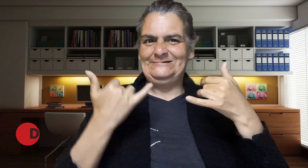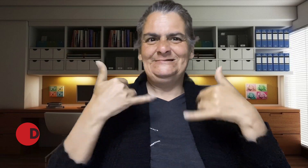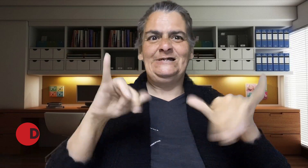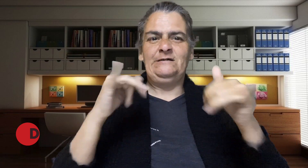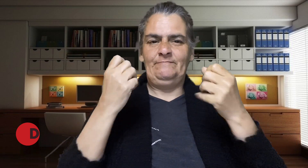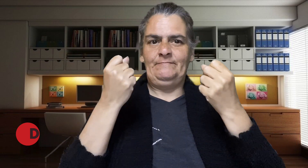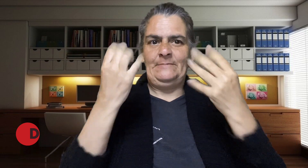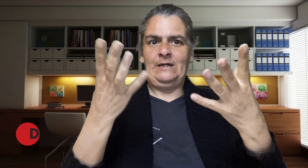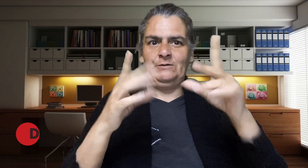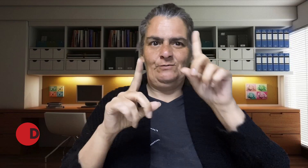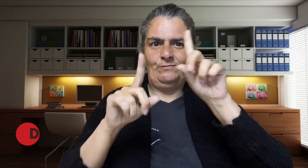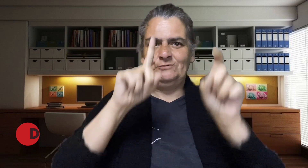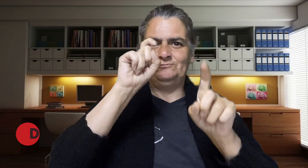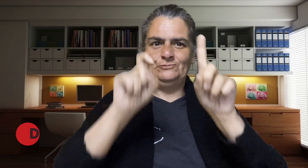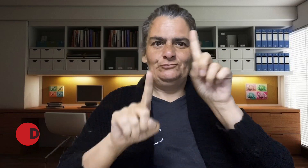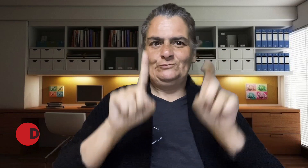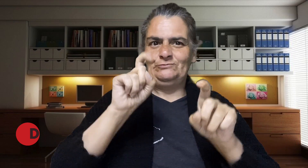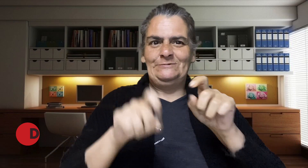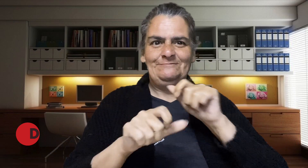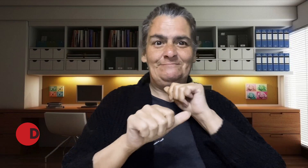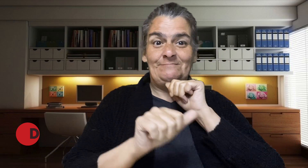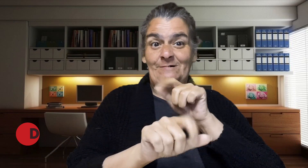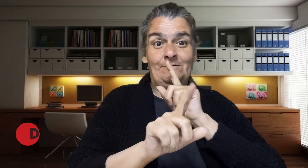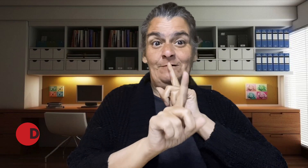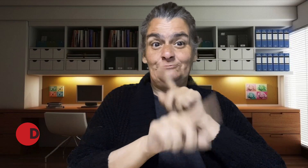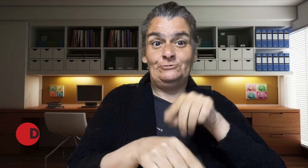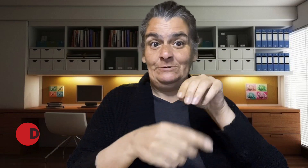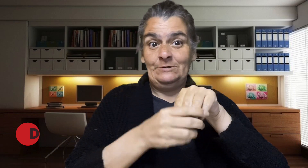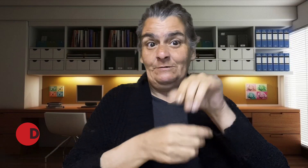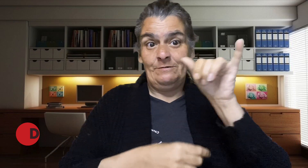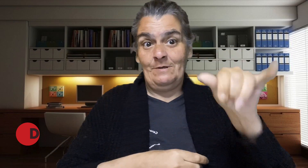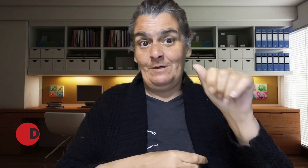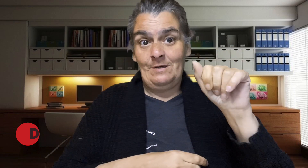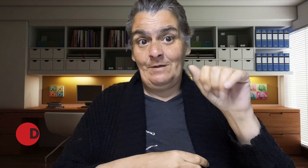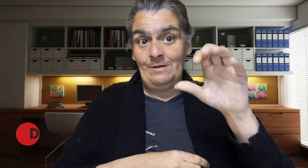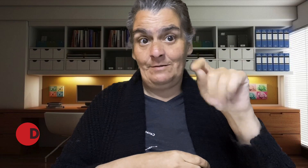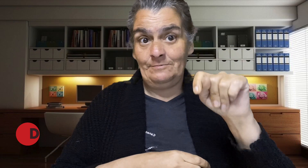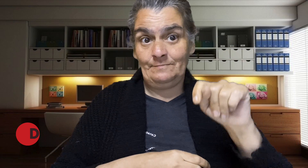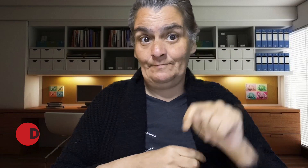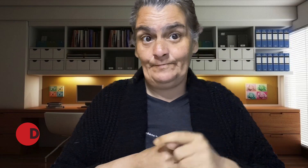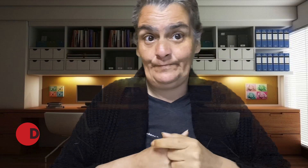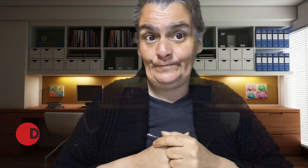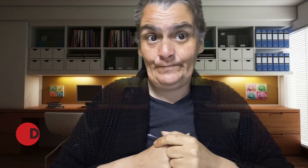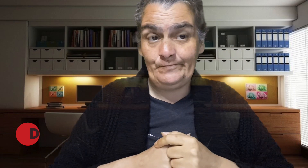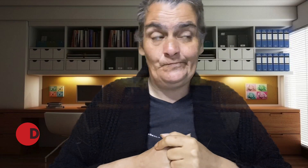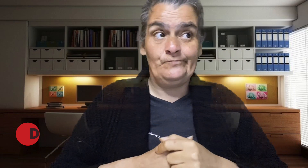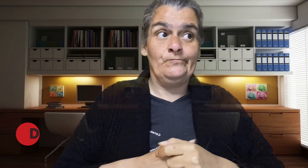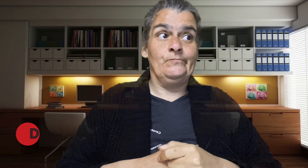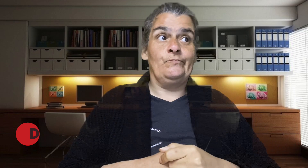There are many questions that have not been answered in the Act.